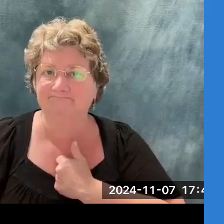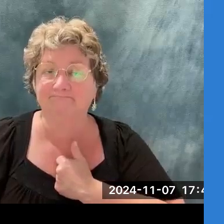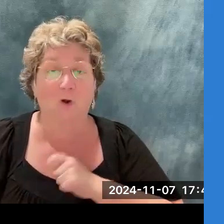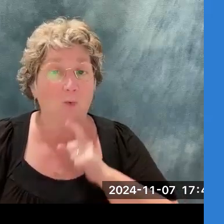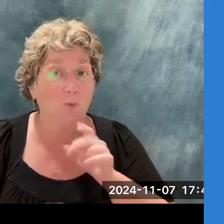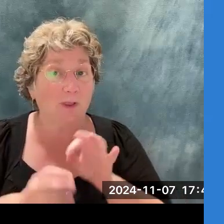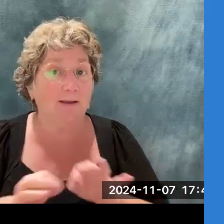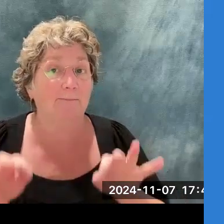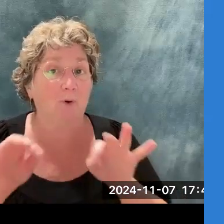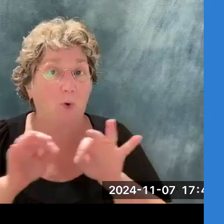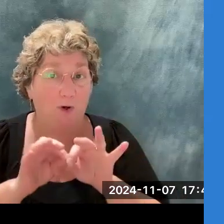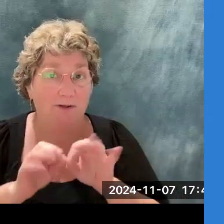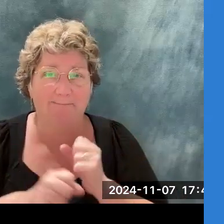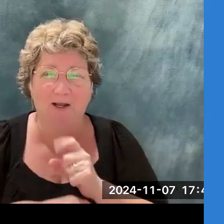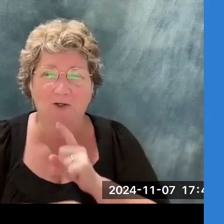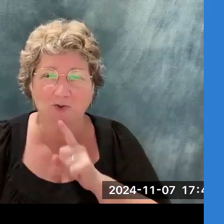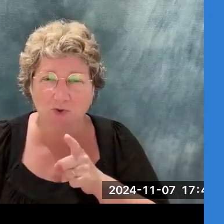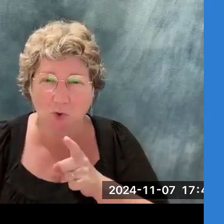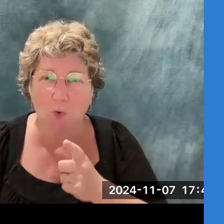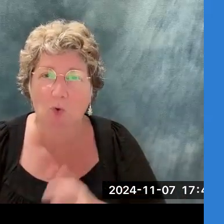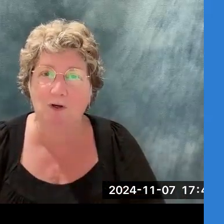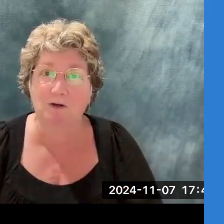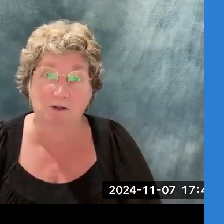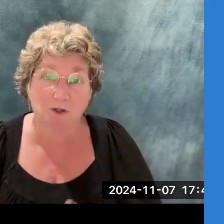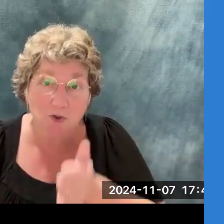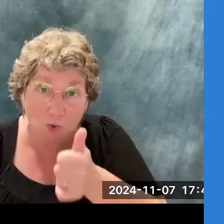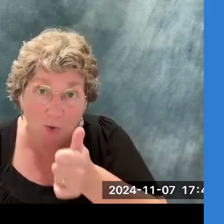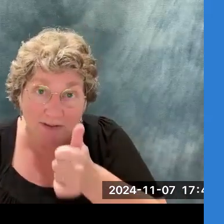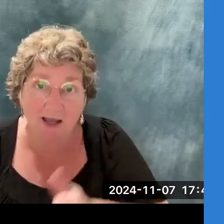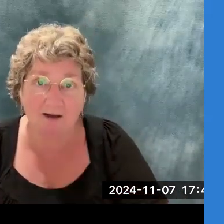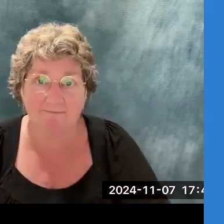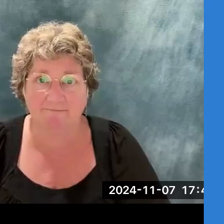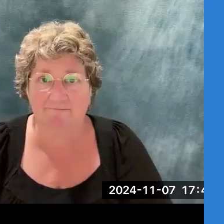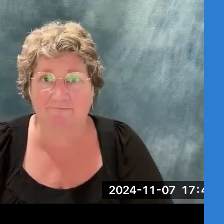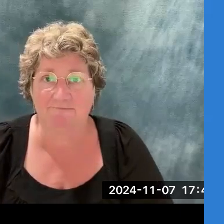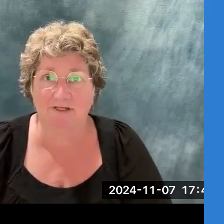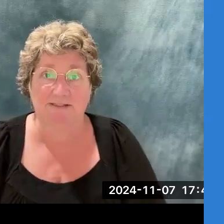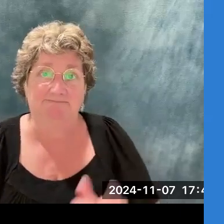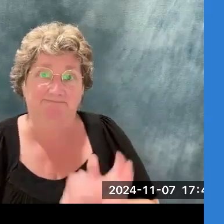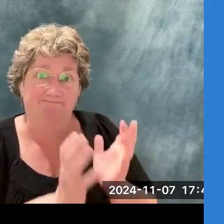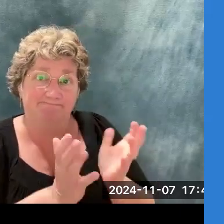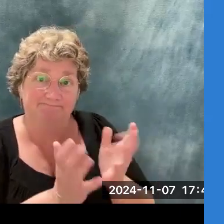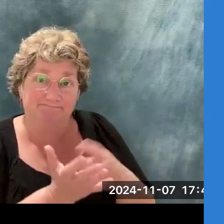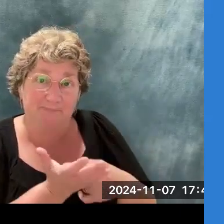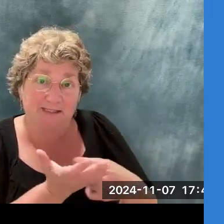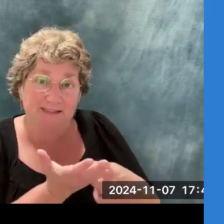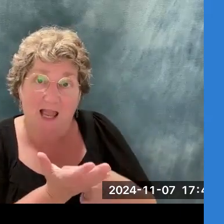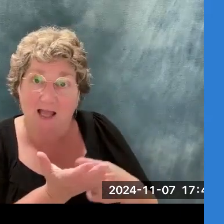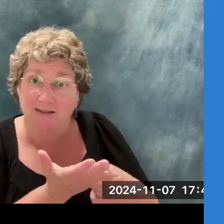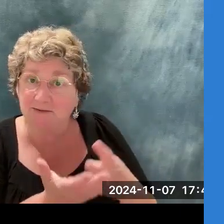are making sure to talk to whoever it is that we might need to, whether that's calling 988